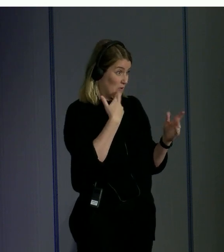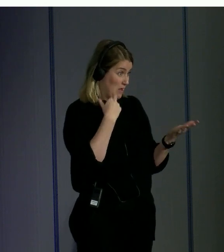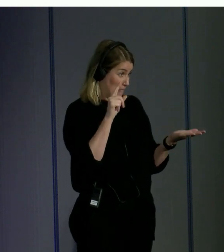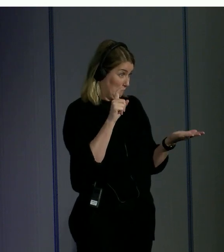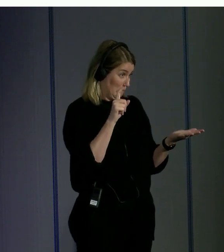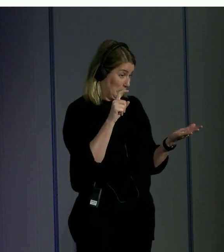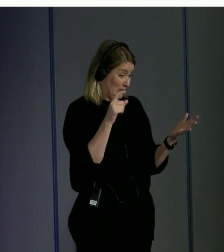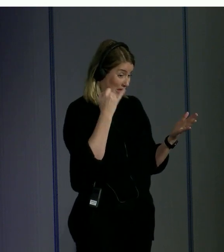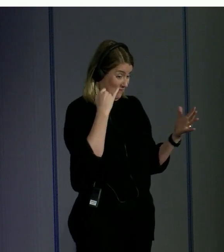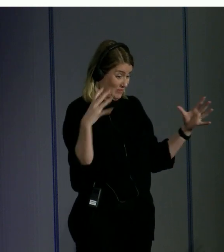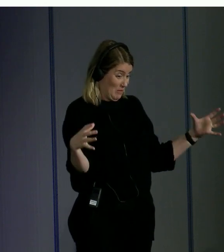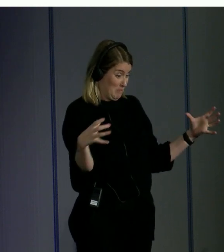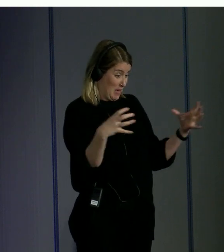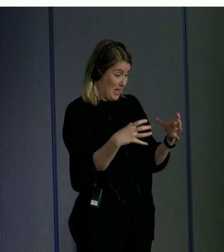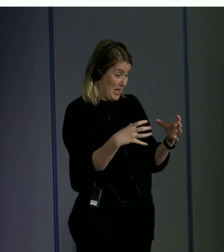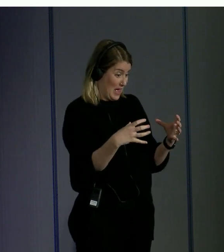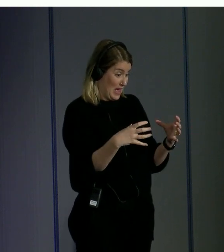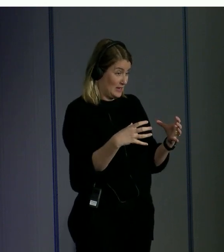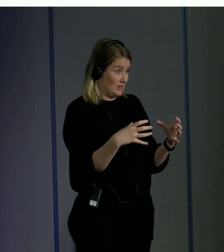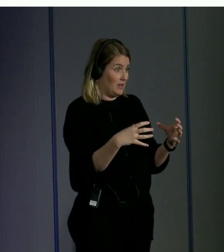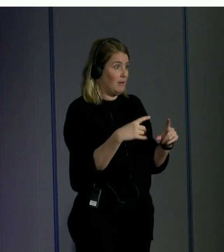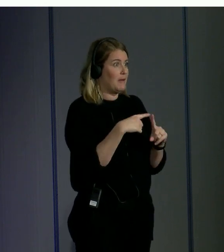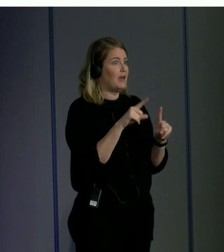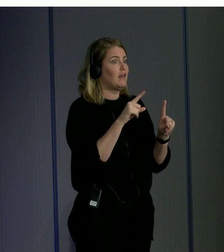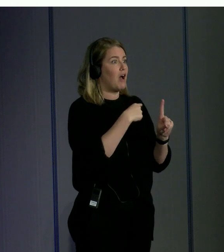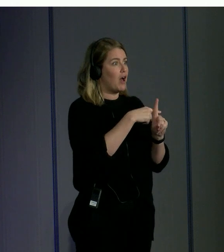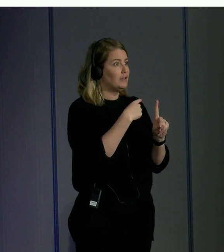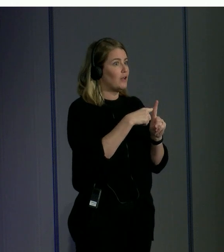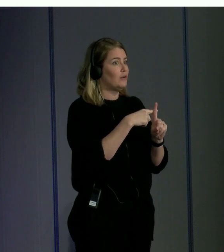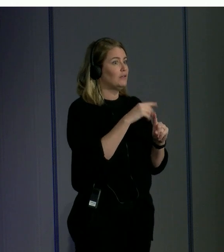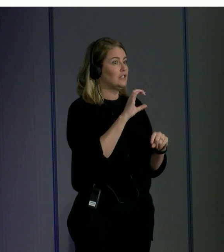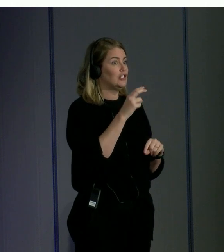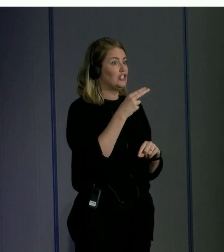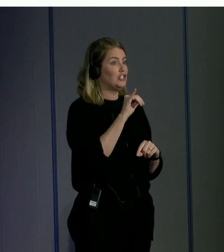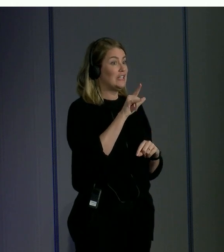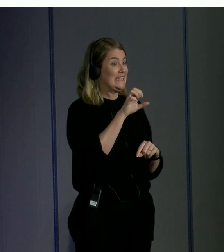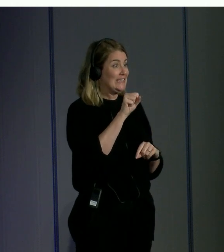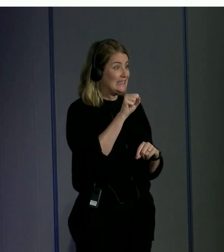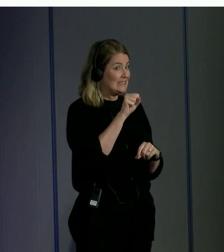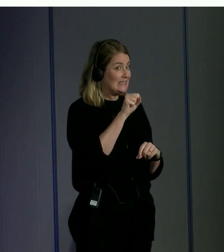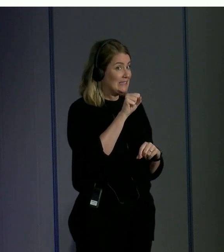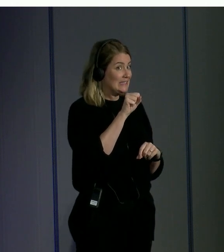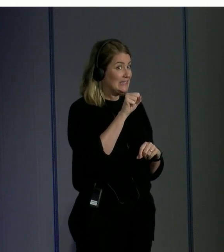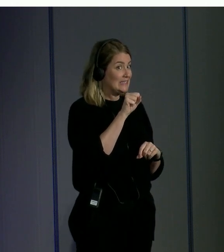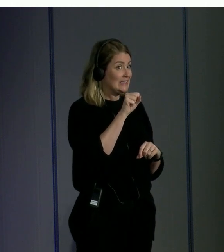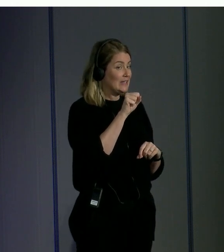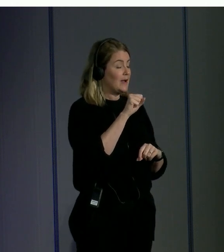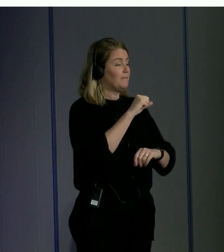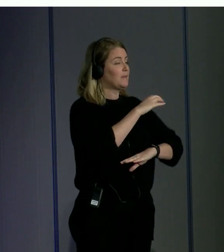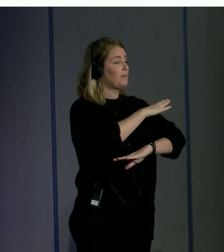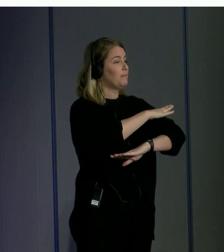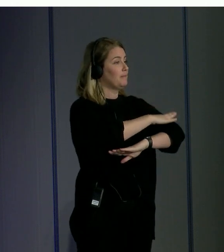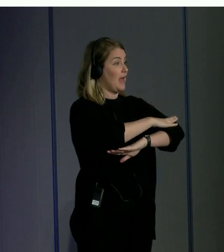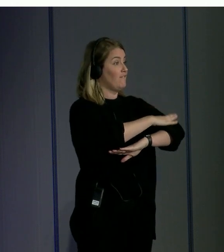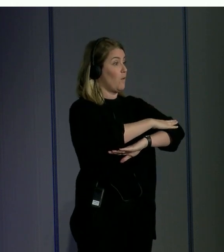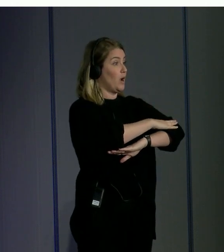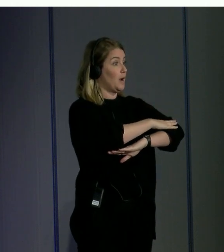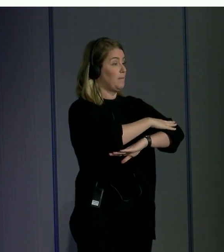But also there's Chili's. The platform matters.